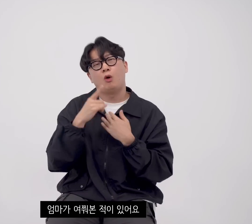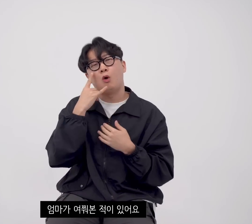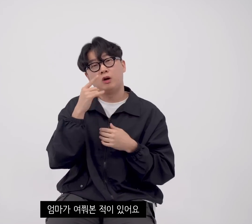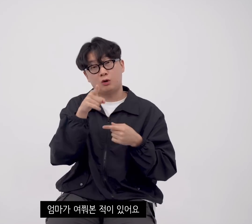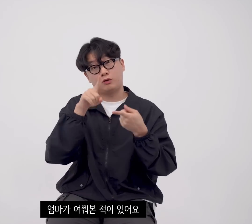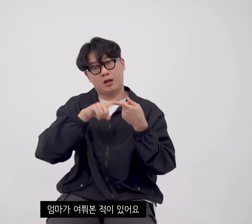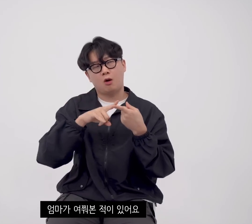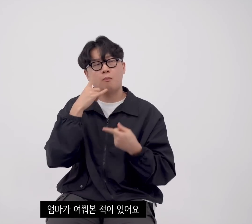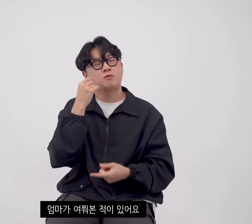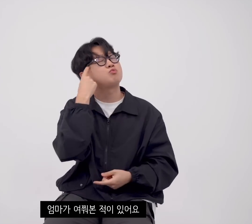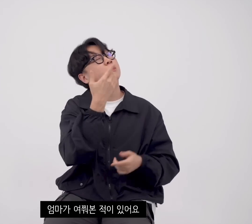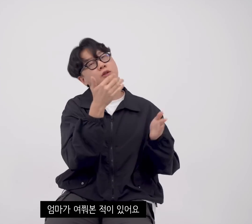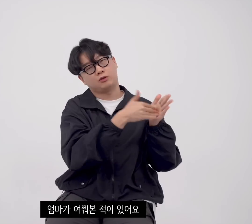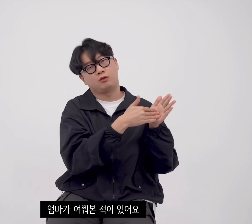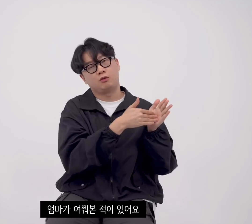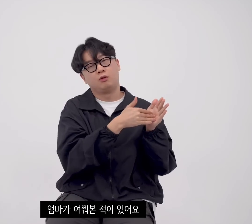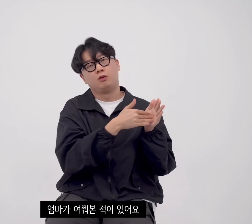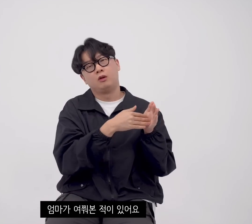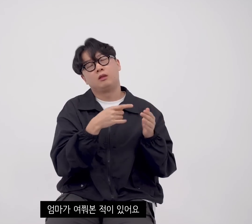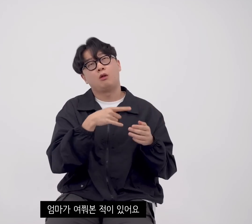my mom asked. I asked her if